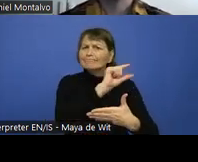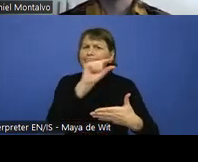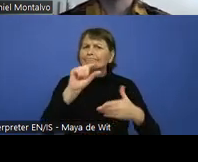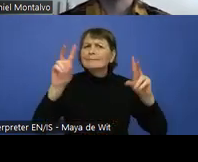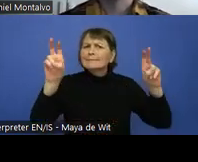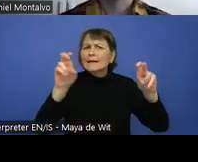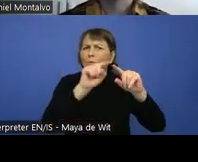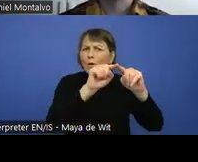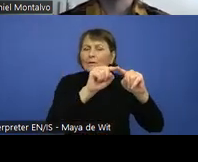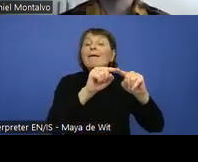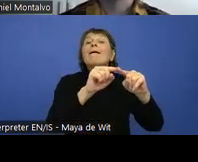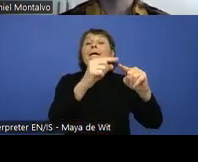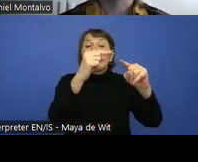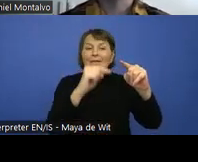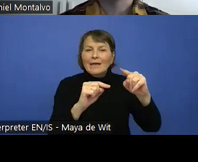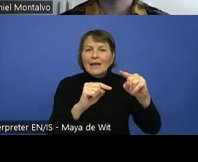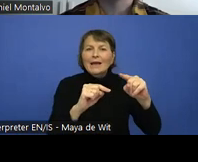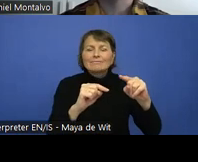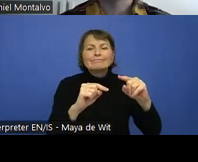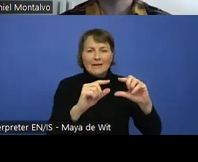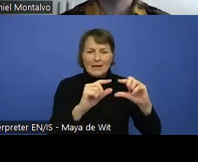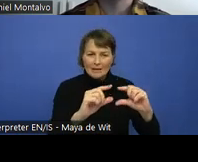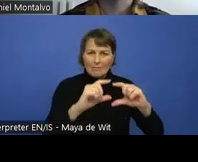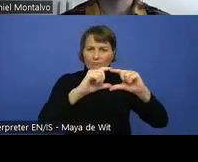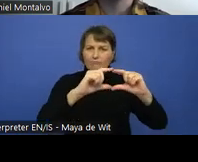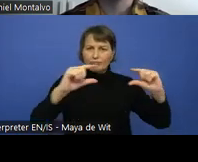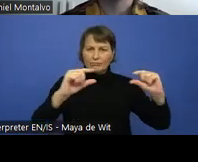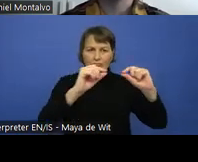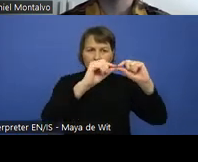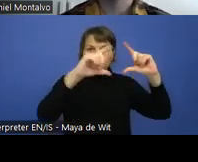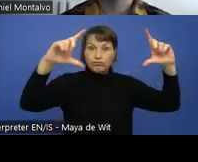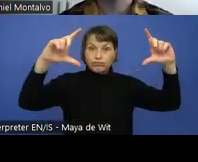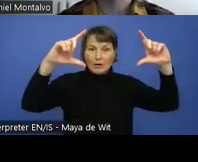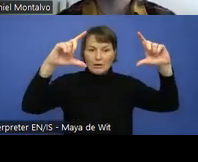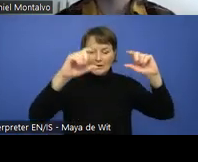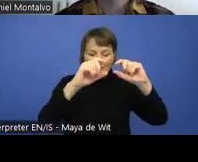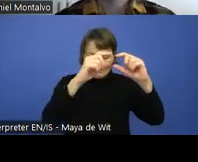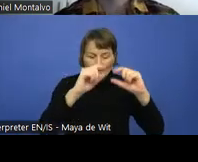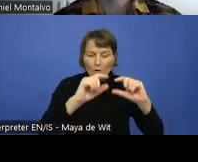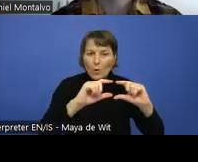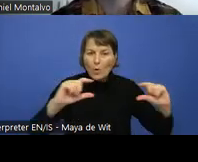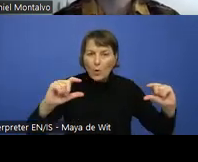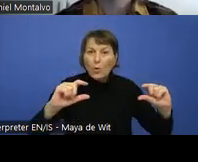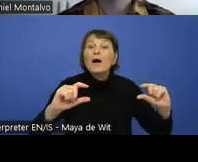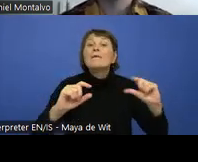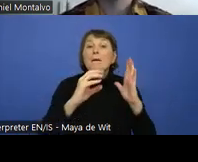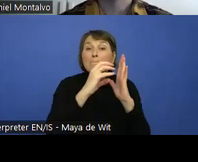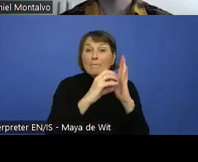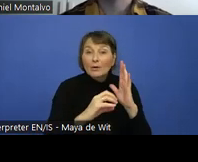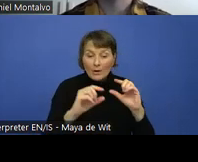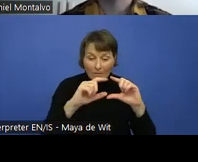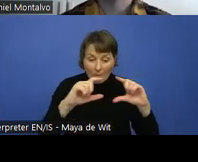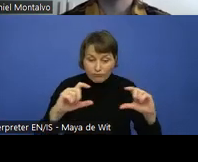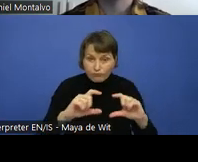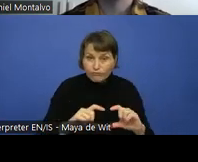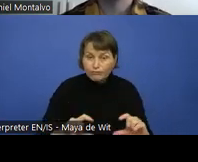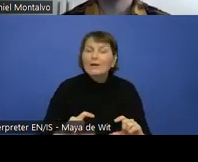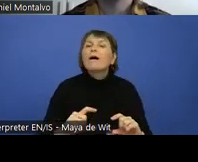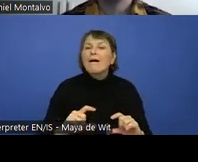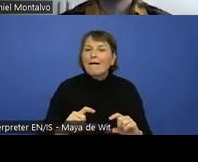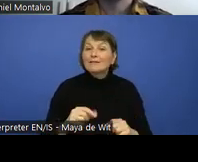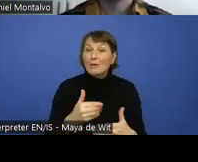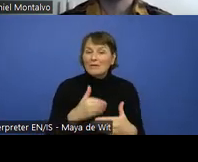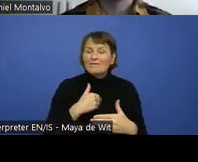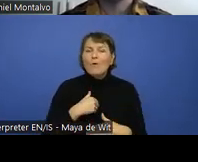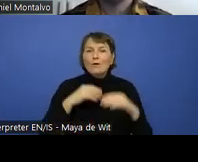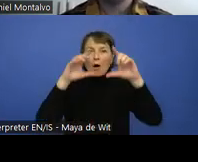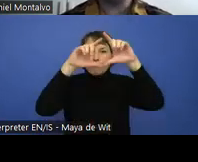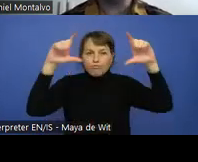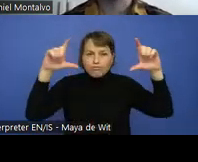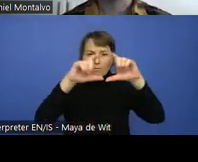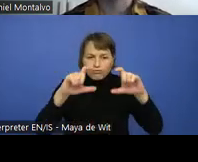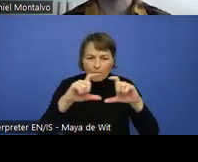What specific functions and paragraphs so they understand when and why they can use